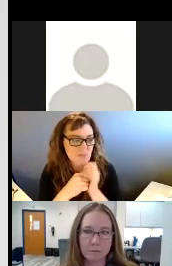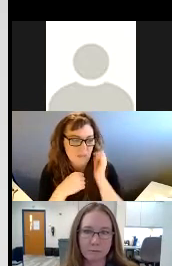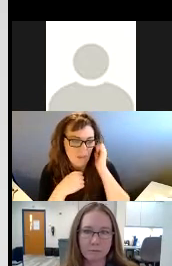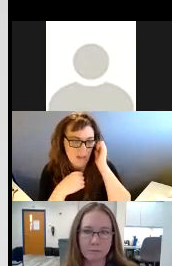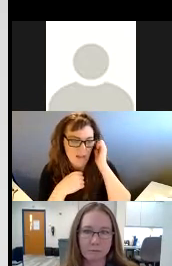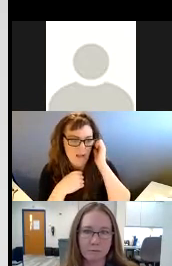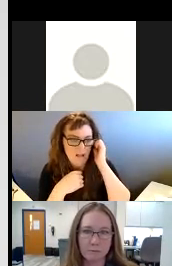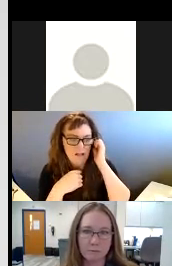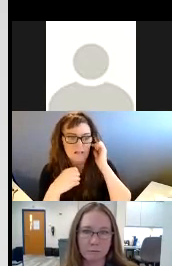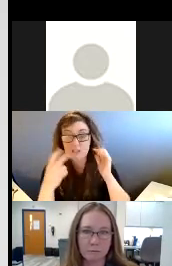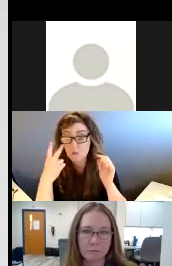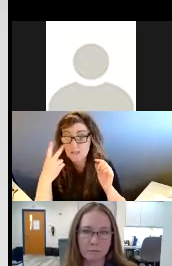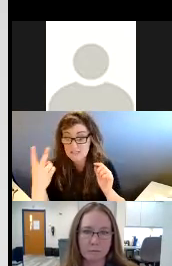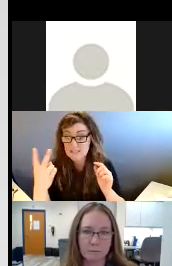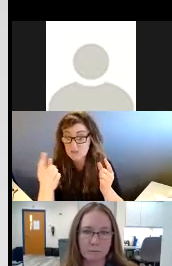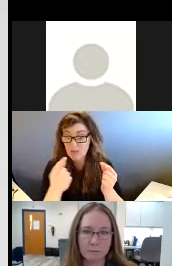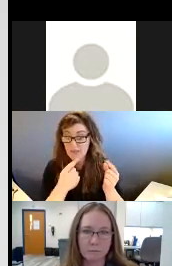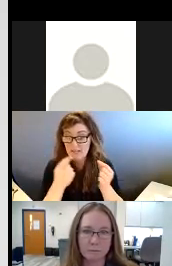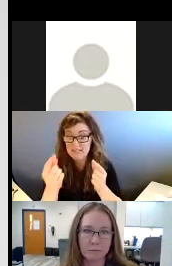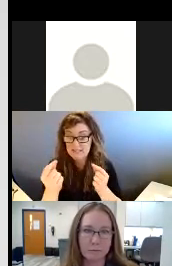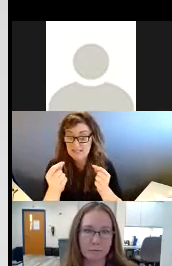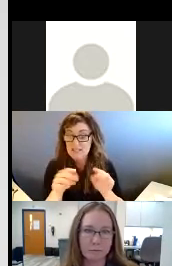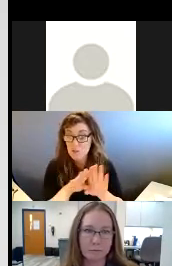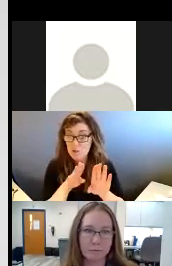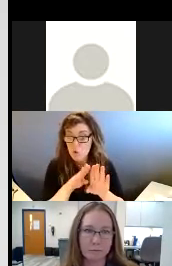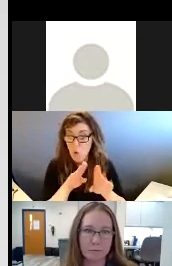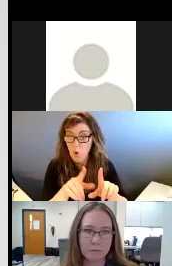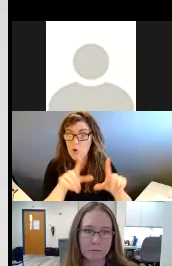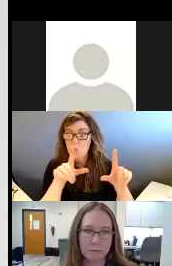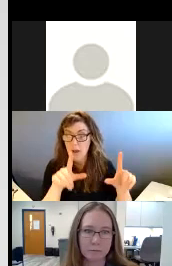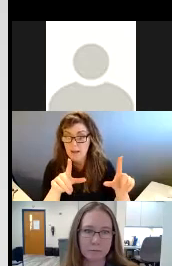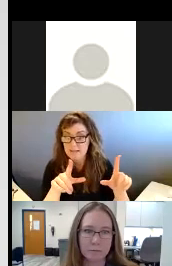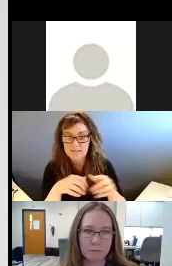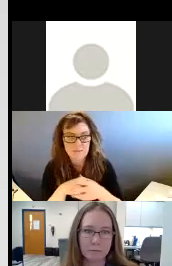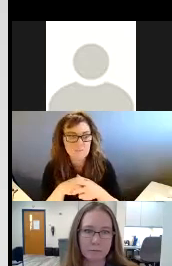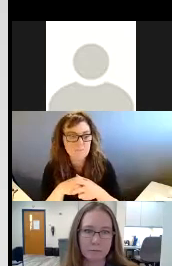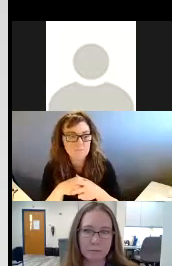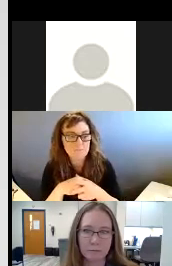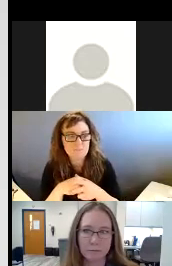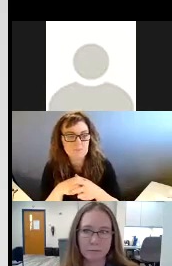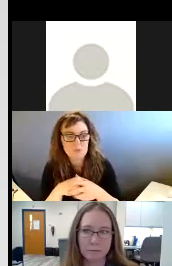THEY DECIDED TO DO. THEY WIDENED THE DOORS. THEY MADE A NEW APPROACH.